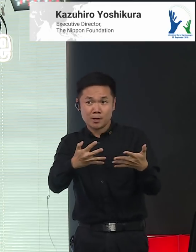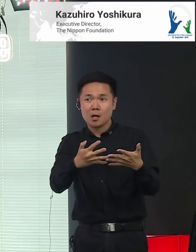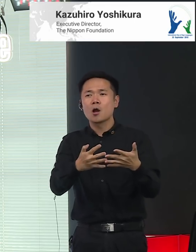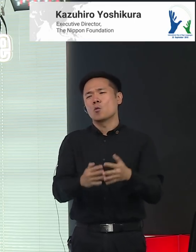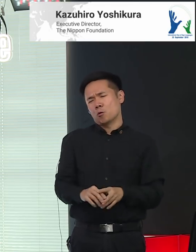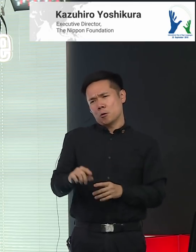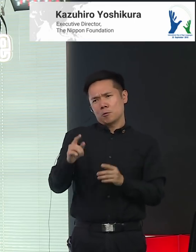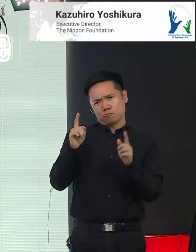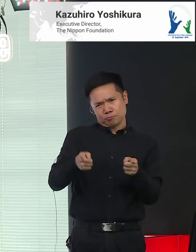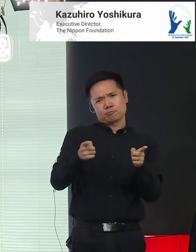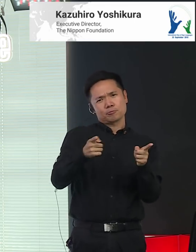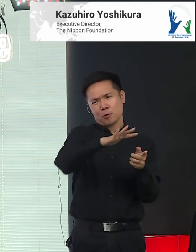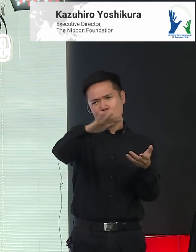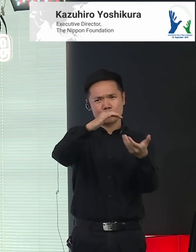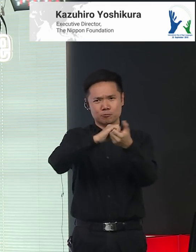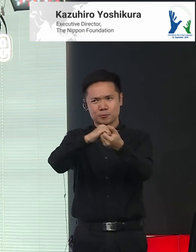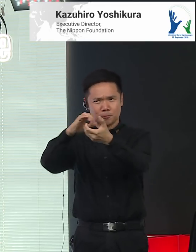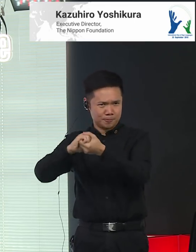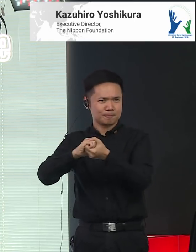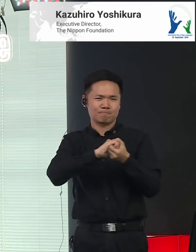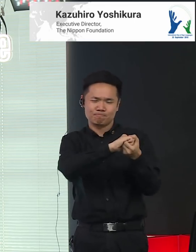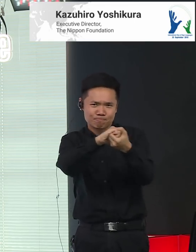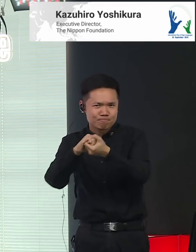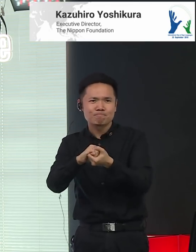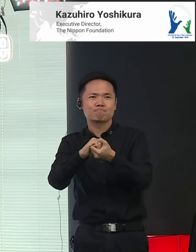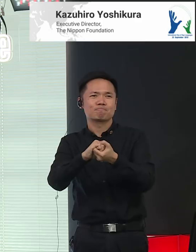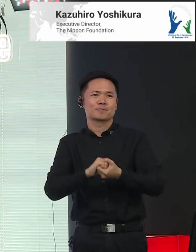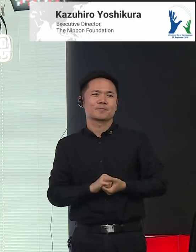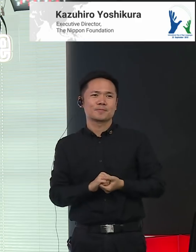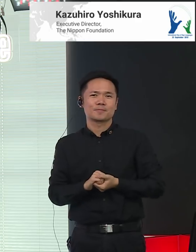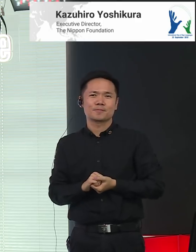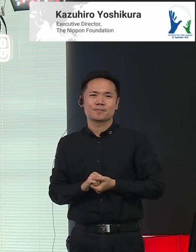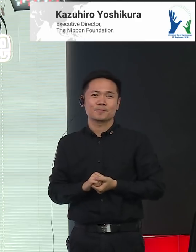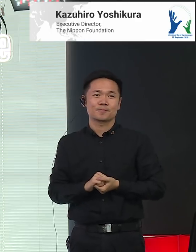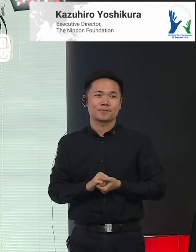support each other using sign languages. So in order to create such society, we